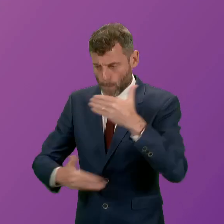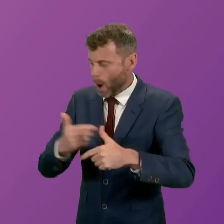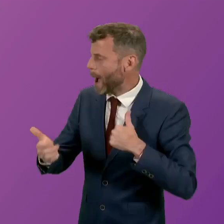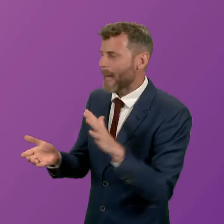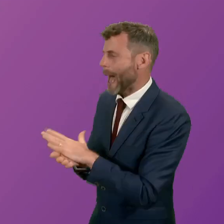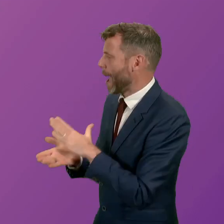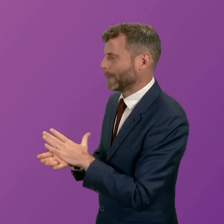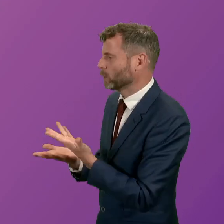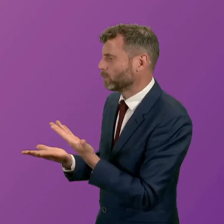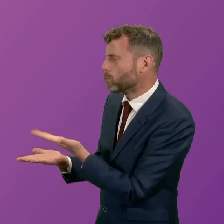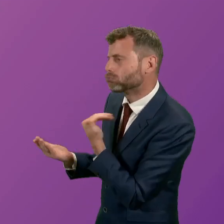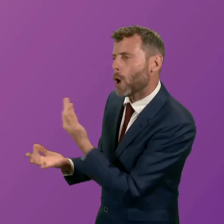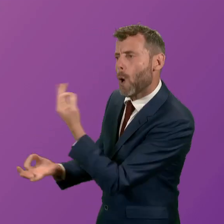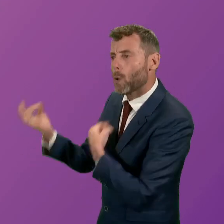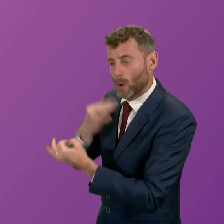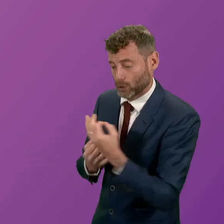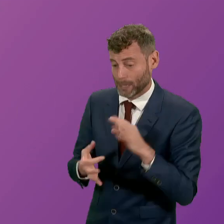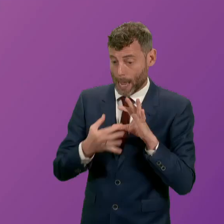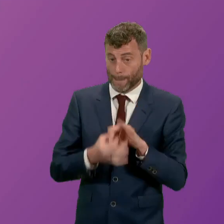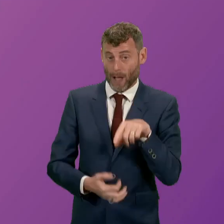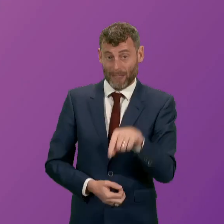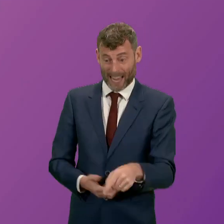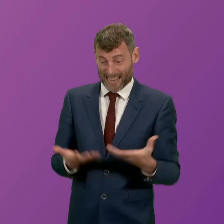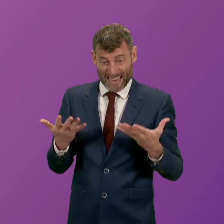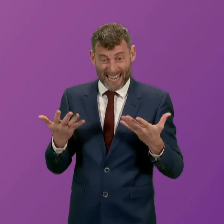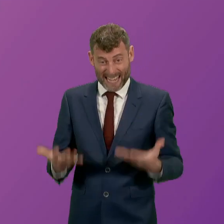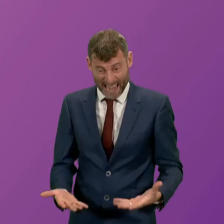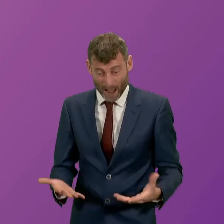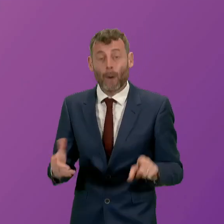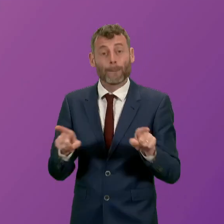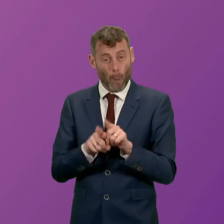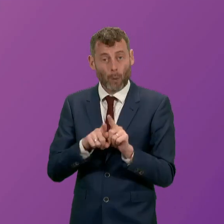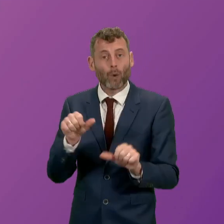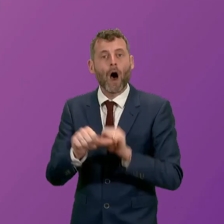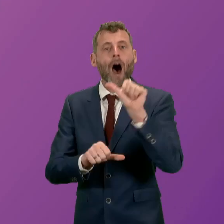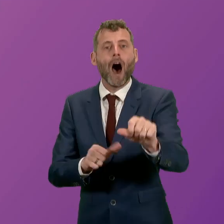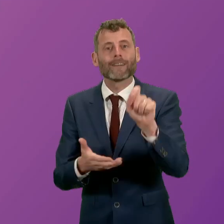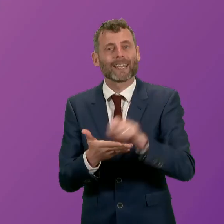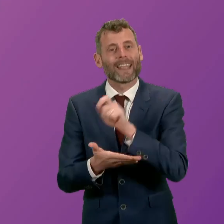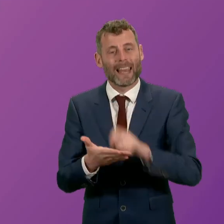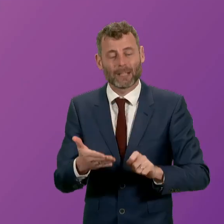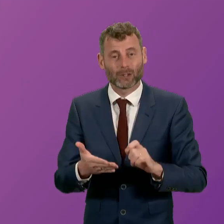about that—not just before the election but after it, when I will remain as First Minister.